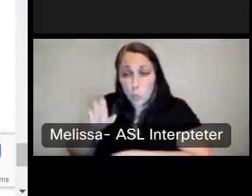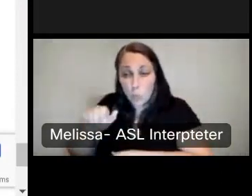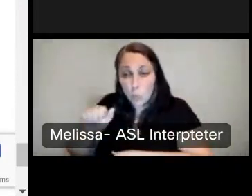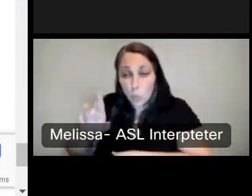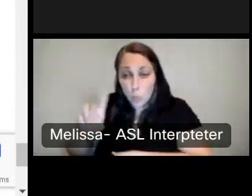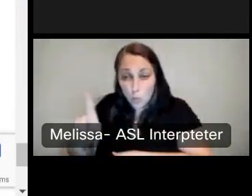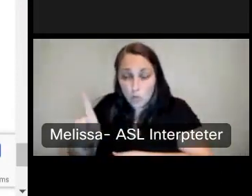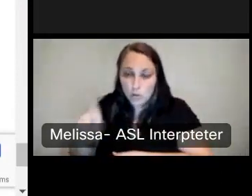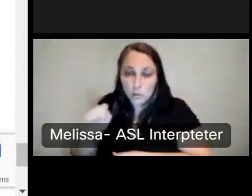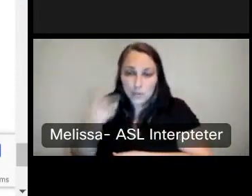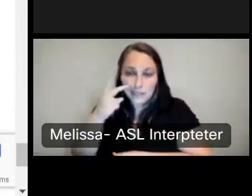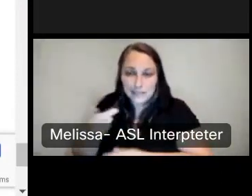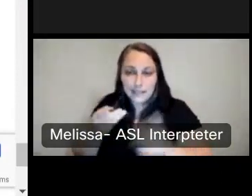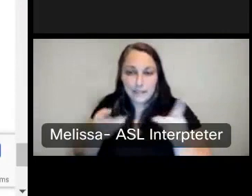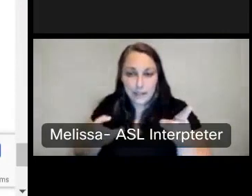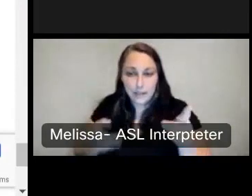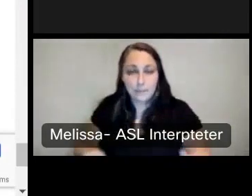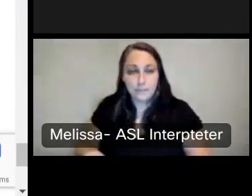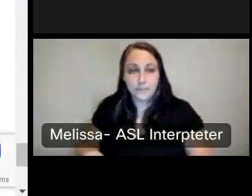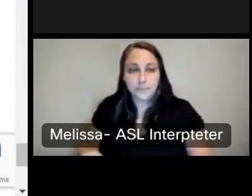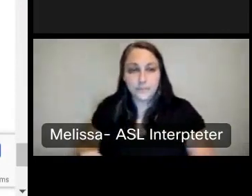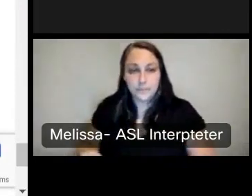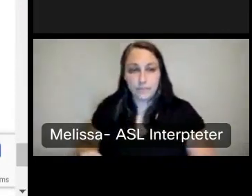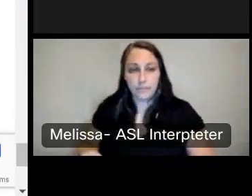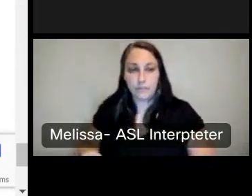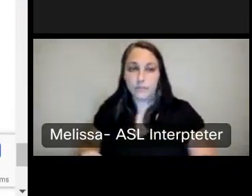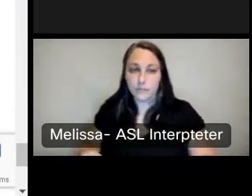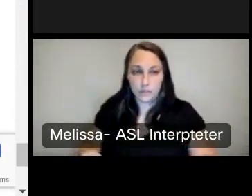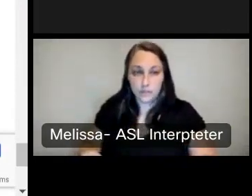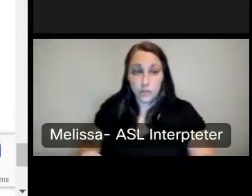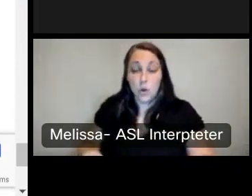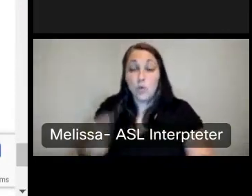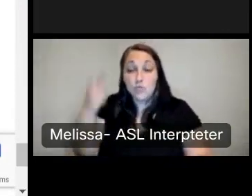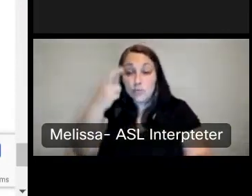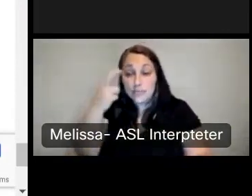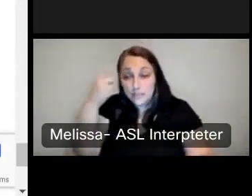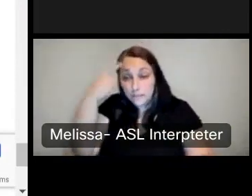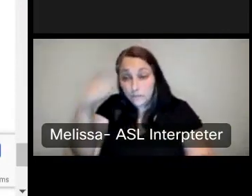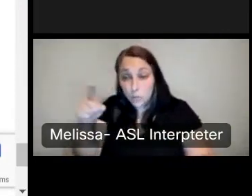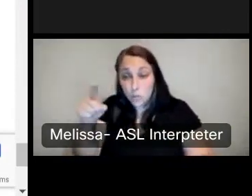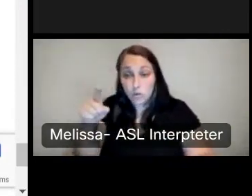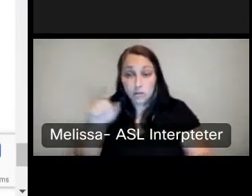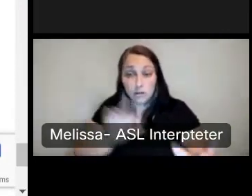um reason why you're contacting we've limited them to the two purpose changes but that doesn't you